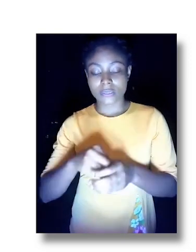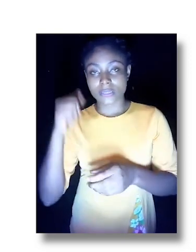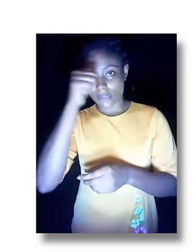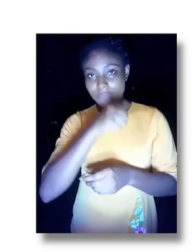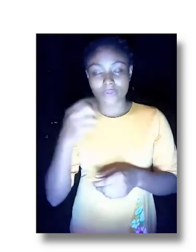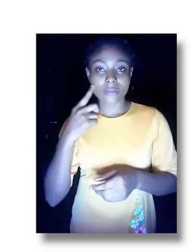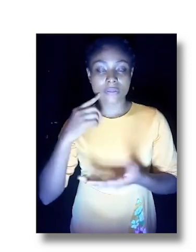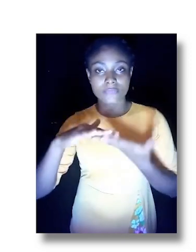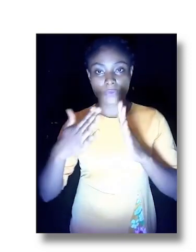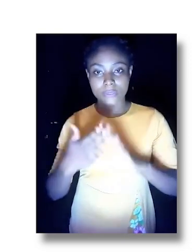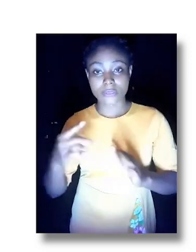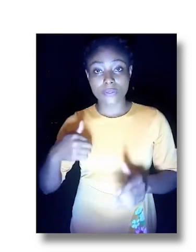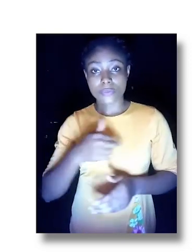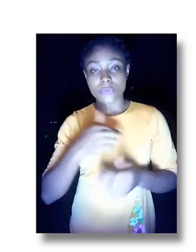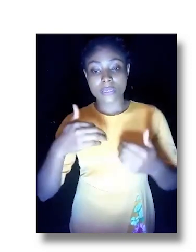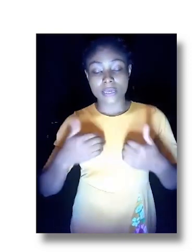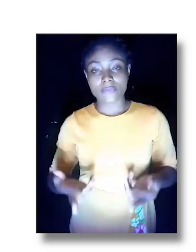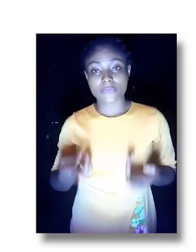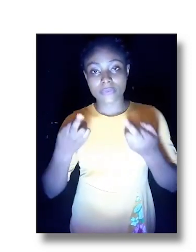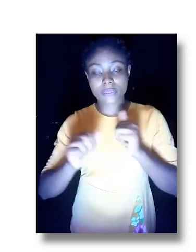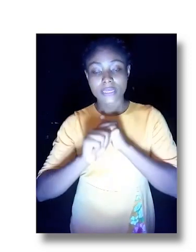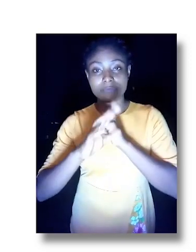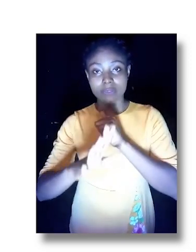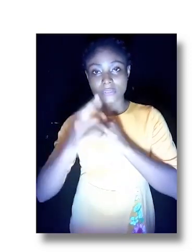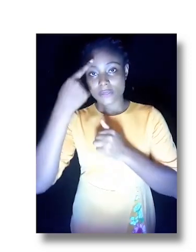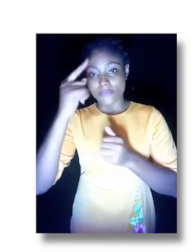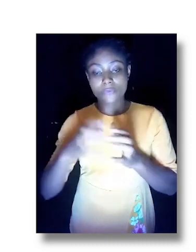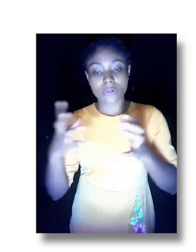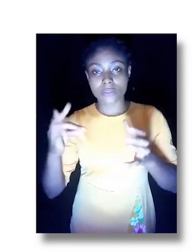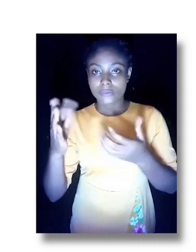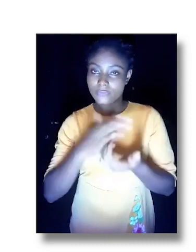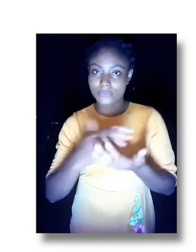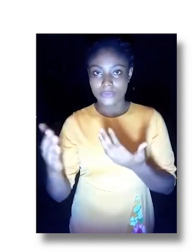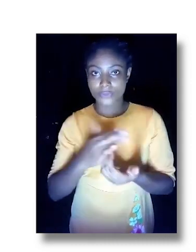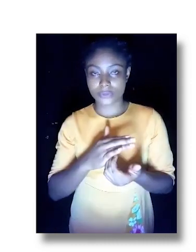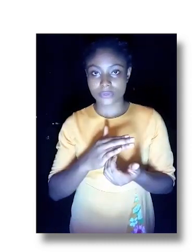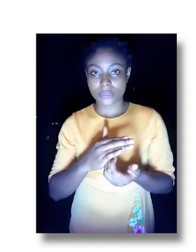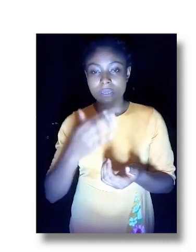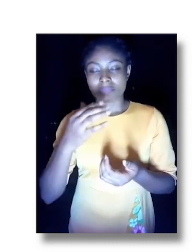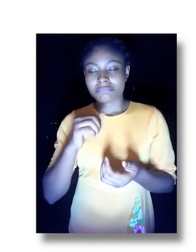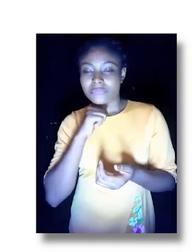Since the beginning of our interventions in the African Deaf communities, we have raised